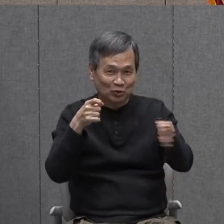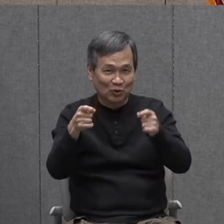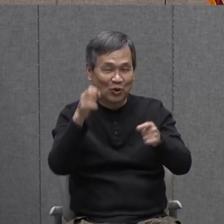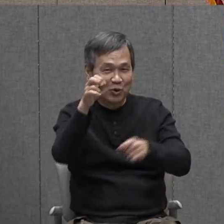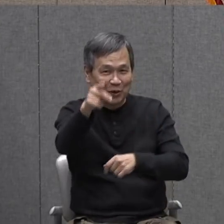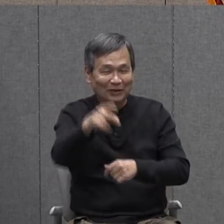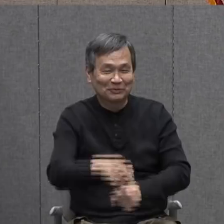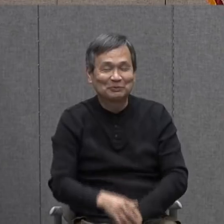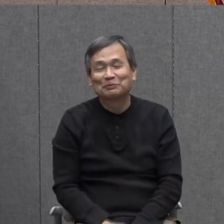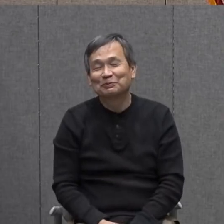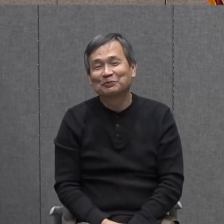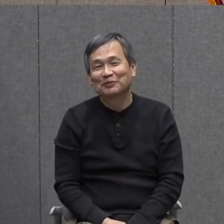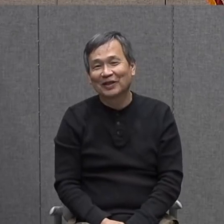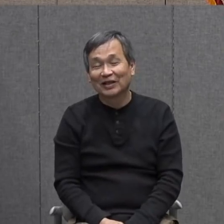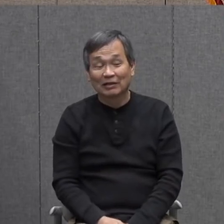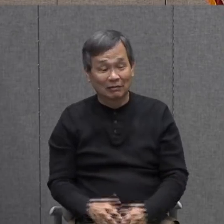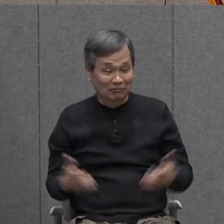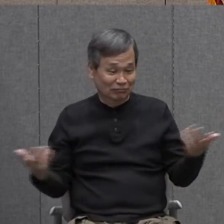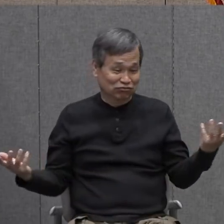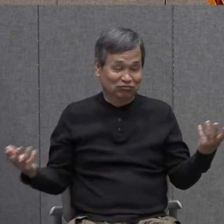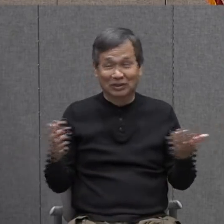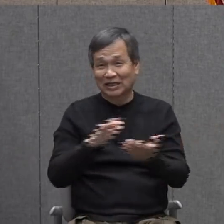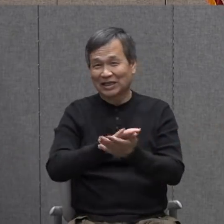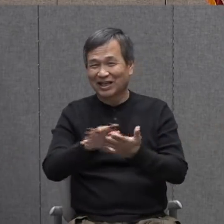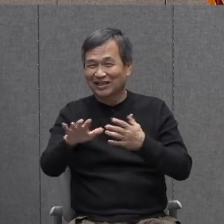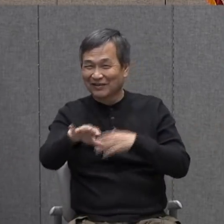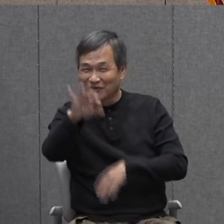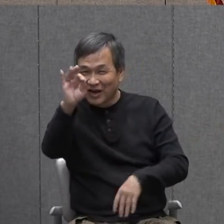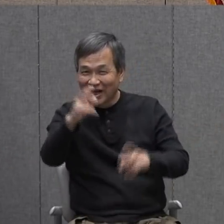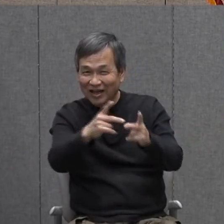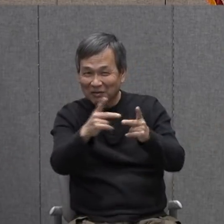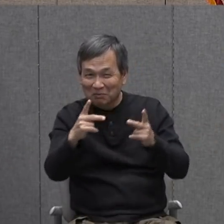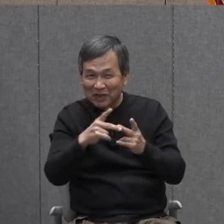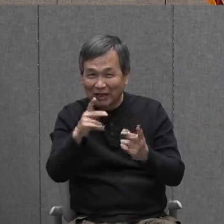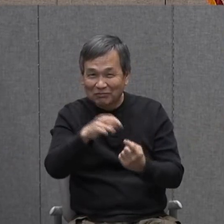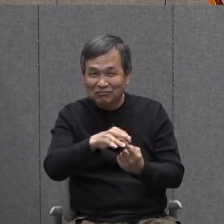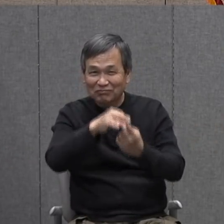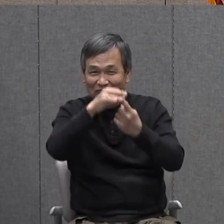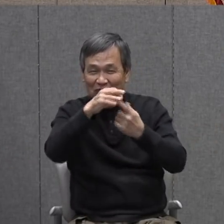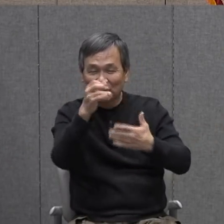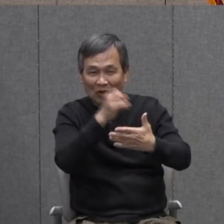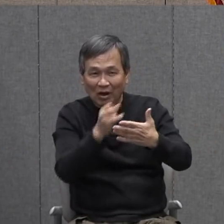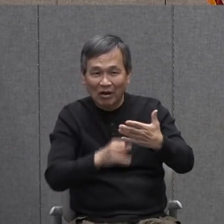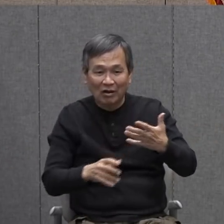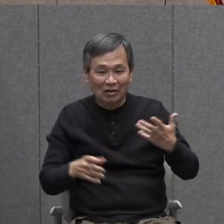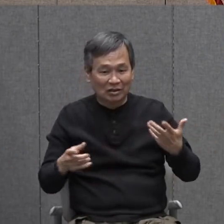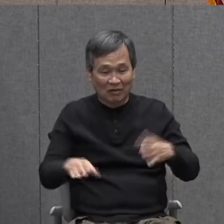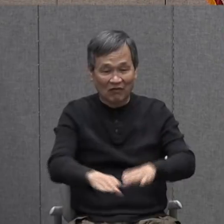It's nice if you can find an art space that you can use in your house even if it's on a floor.